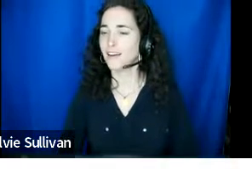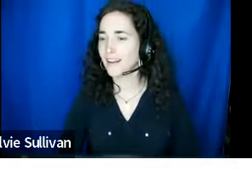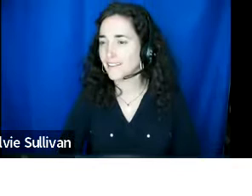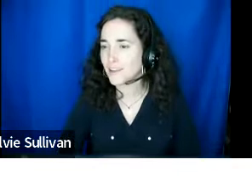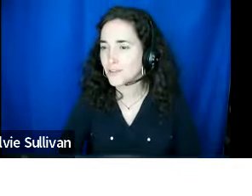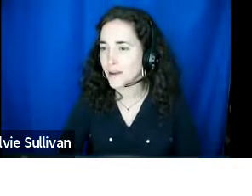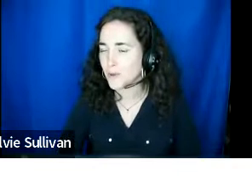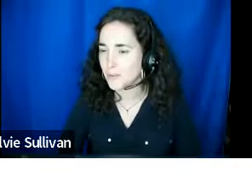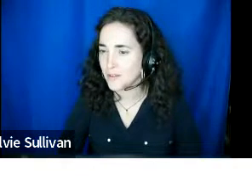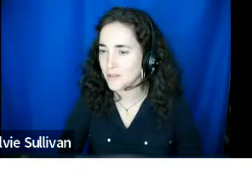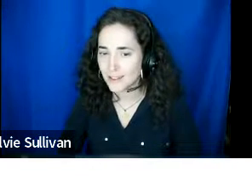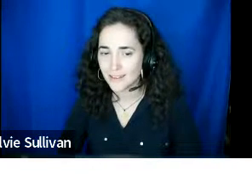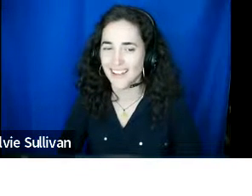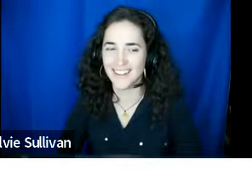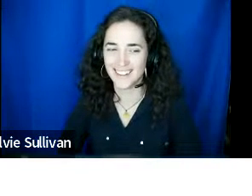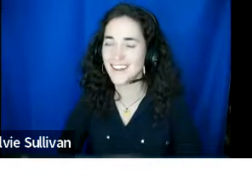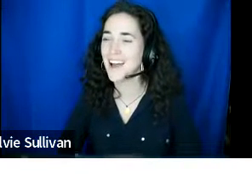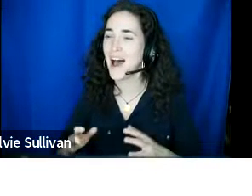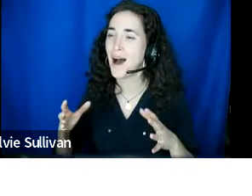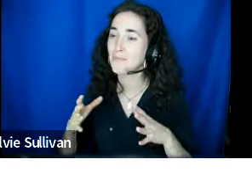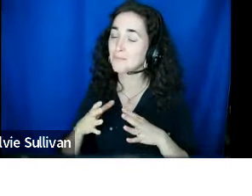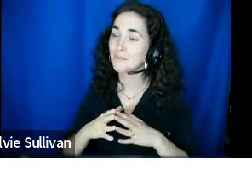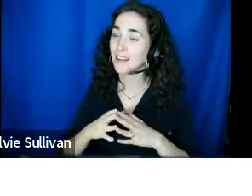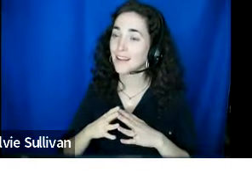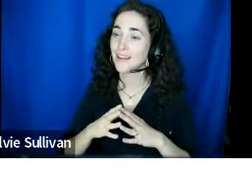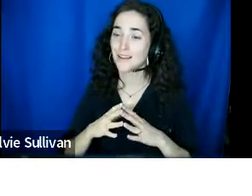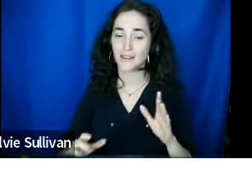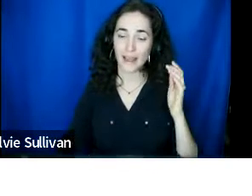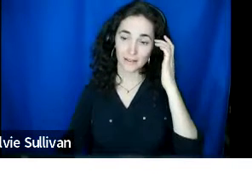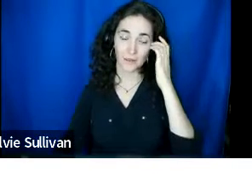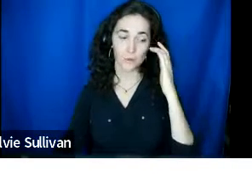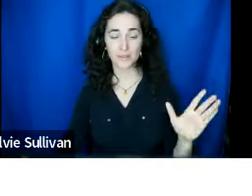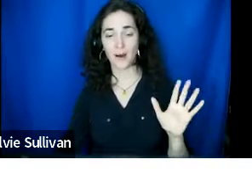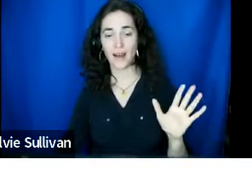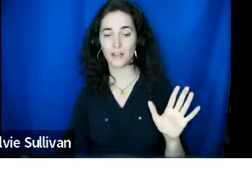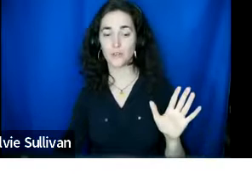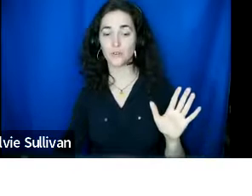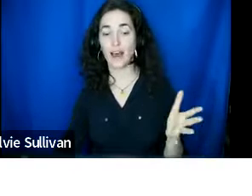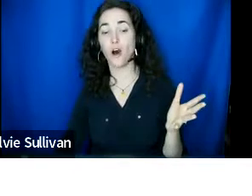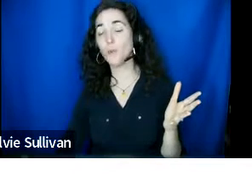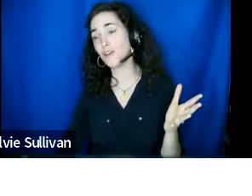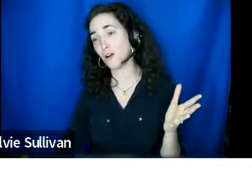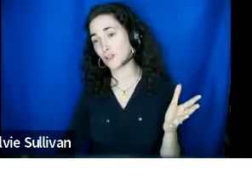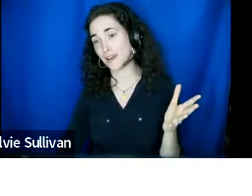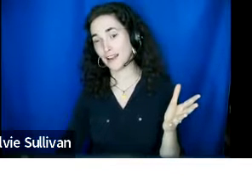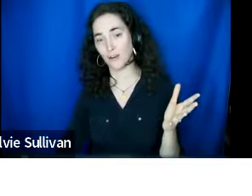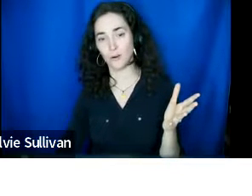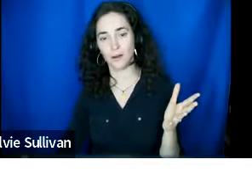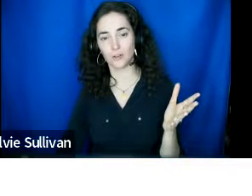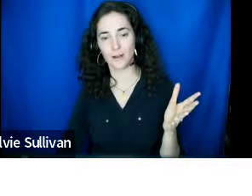Alrighty. Thank you for bearing with me for a minute. Okay? And the reason why I had you do that I hope that you all tried it at home.